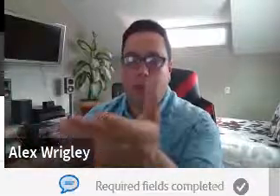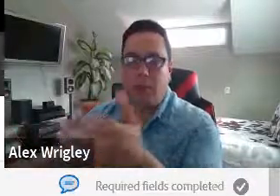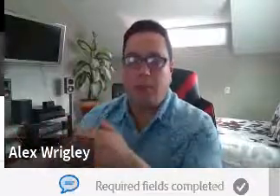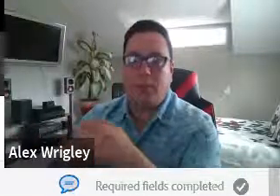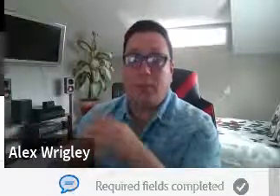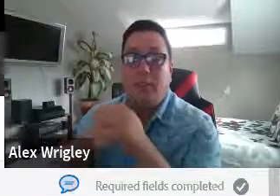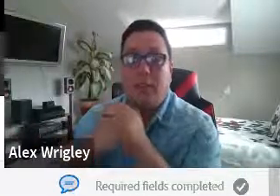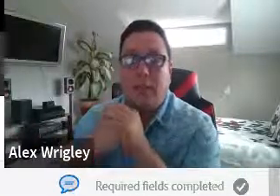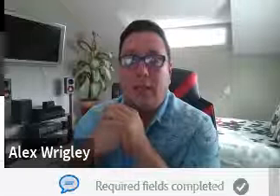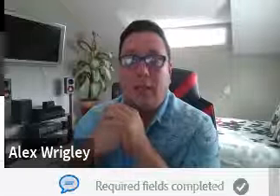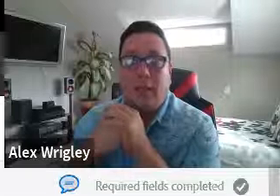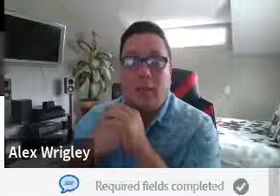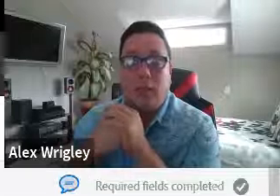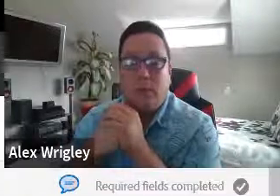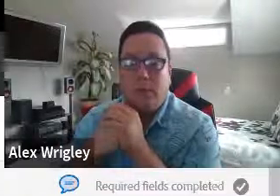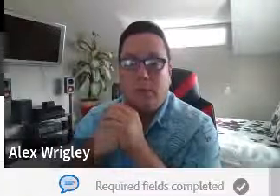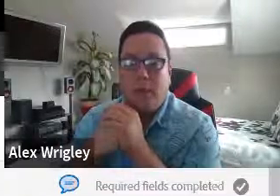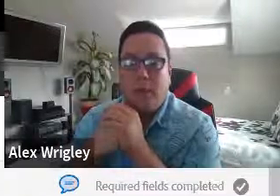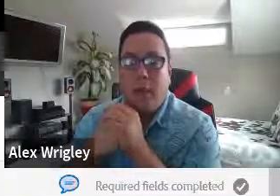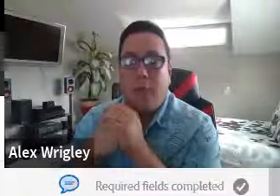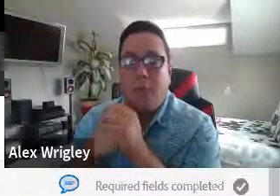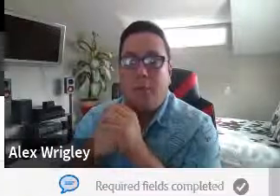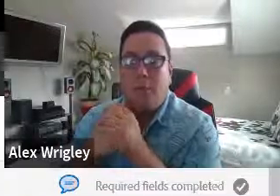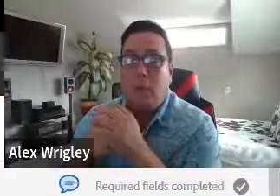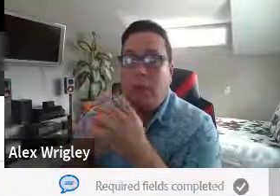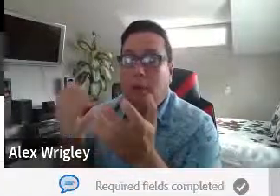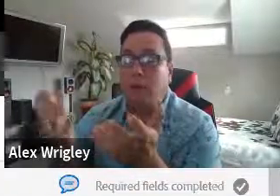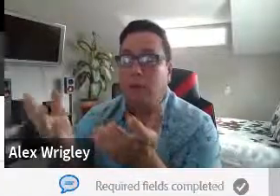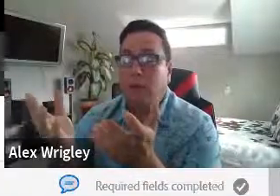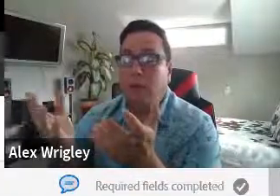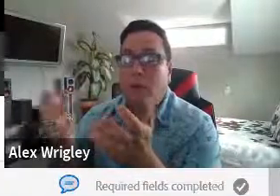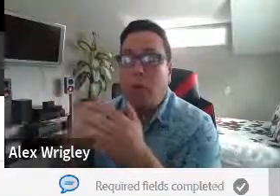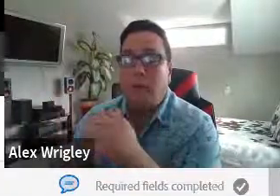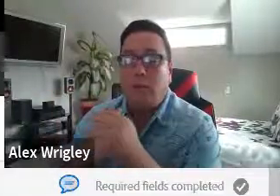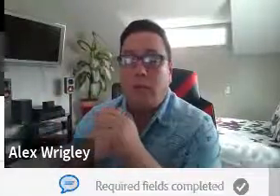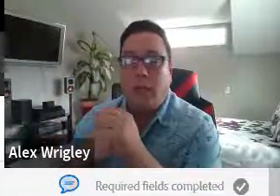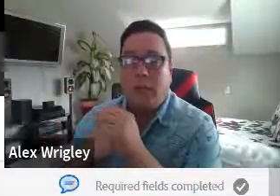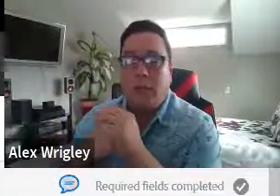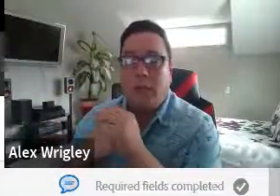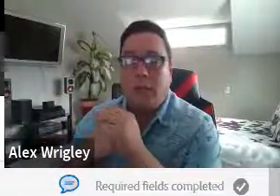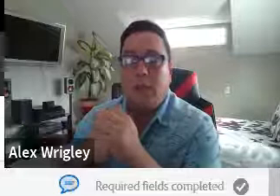there's an option there to delegate signing to another. If you want to decline to sign,